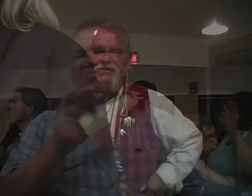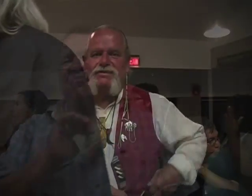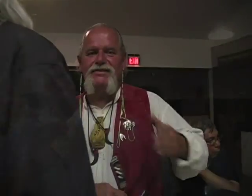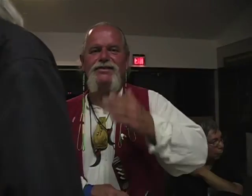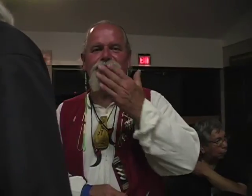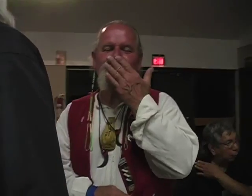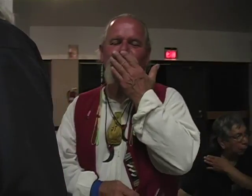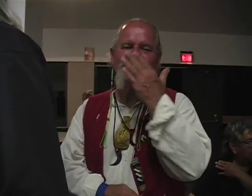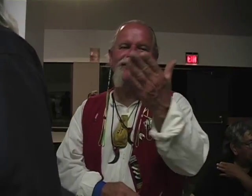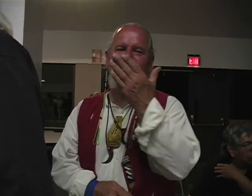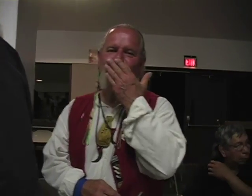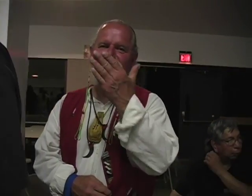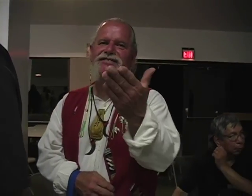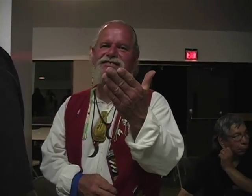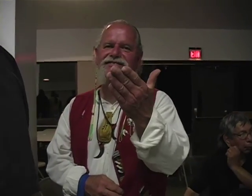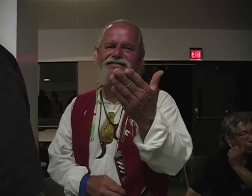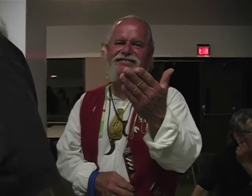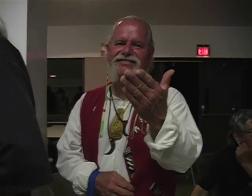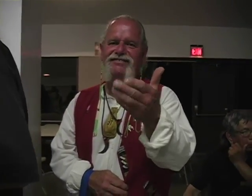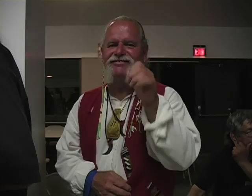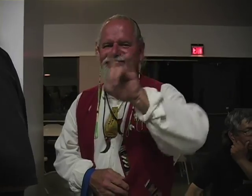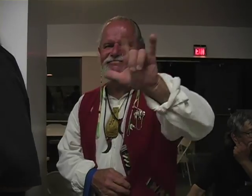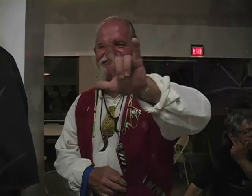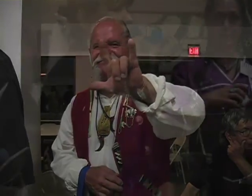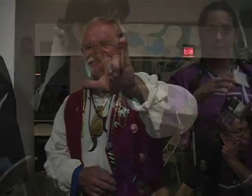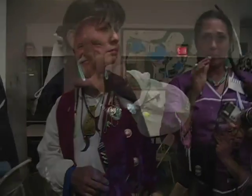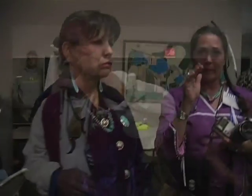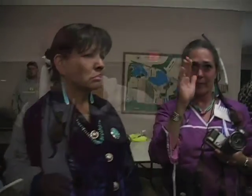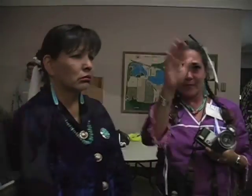Thank you. Thank you. ILY